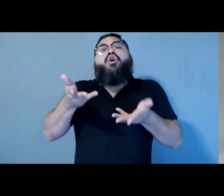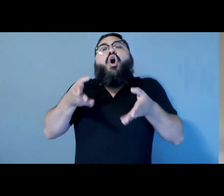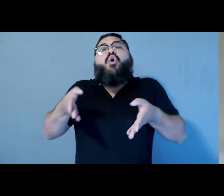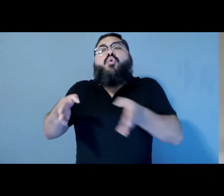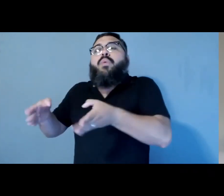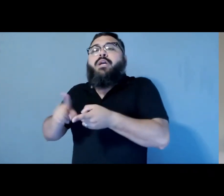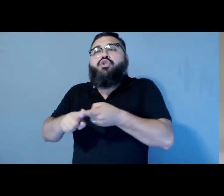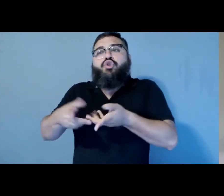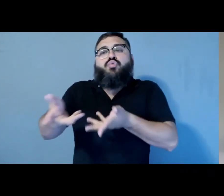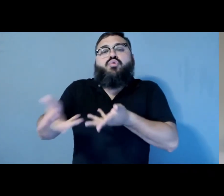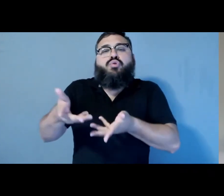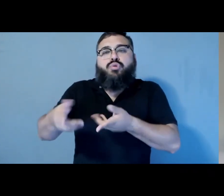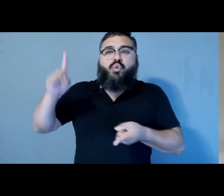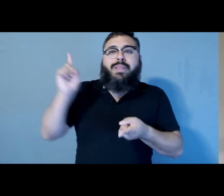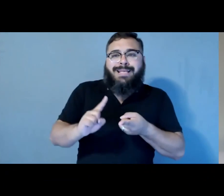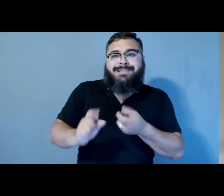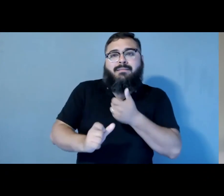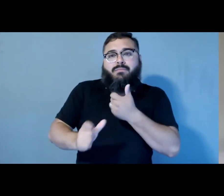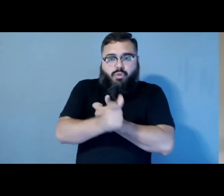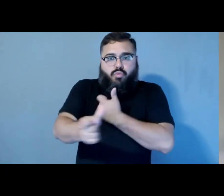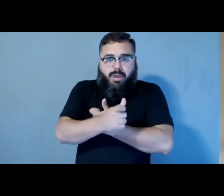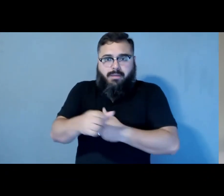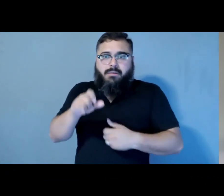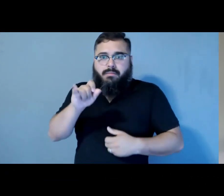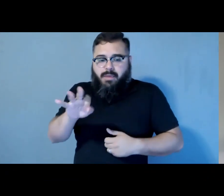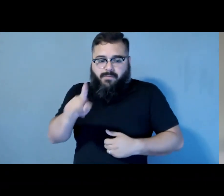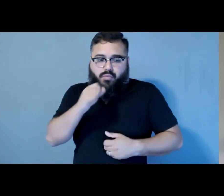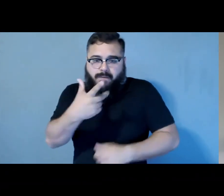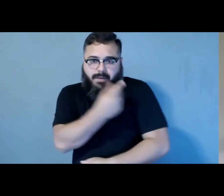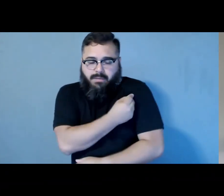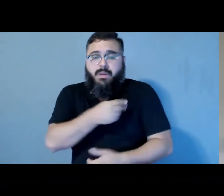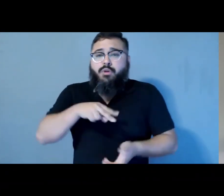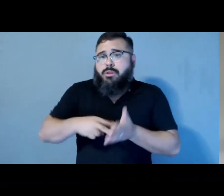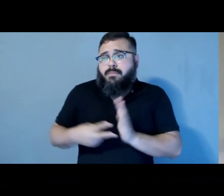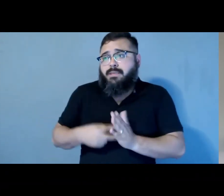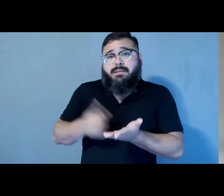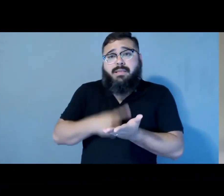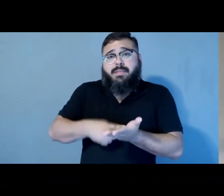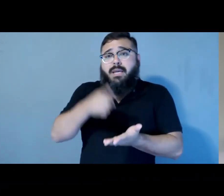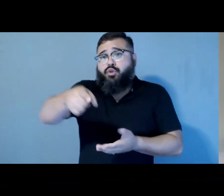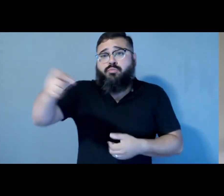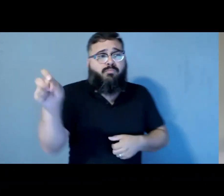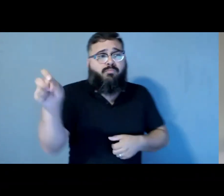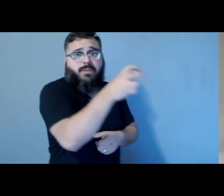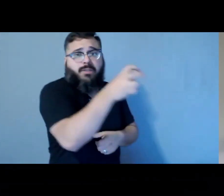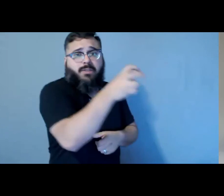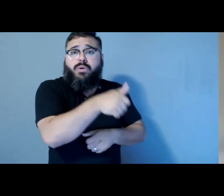to lessen any threat around being unvaccinated. And so that might be having somebody be in a different area of the office, or maybe you have to always wear a mask